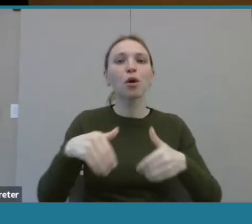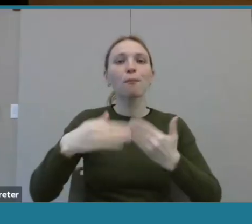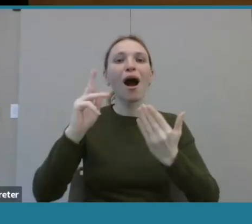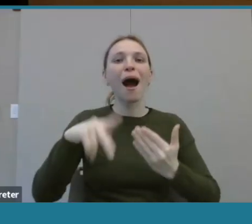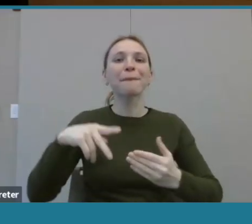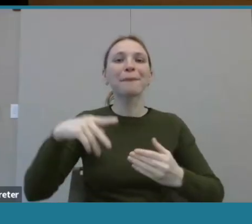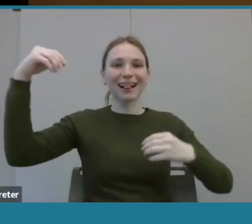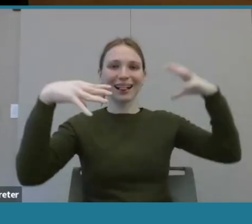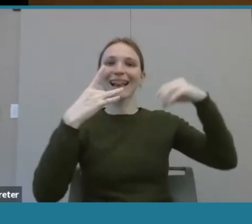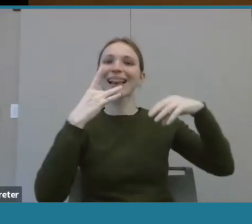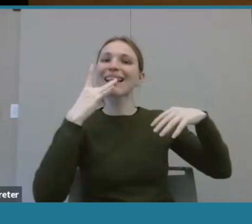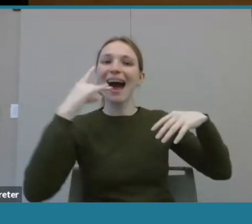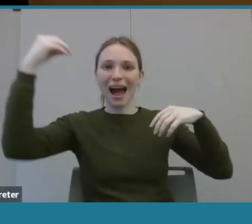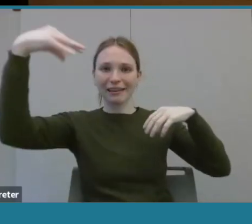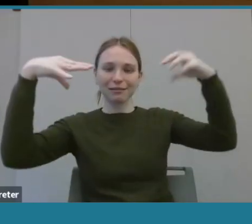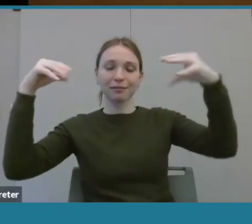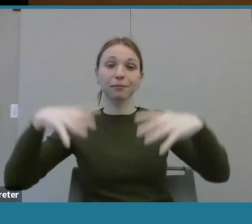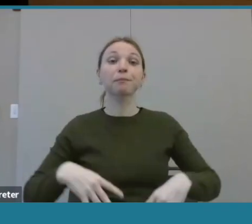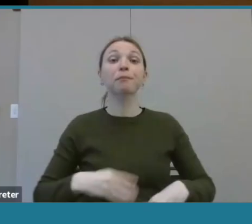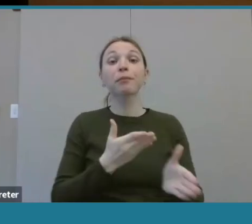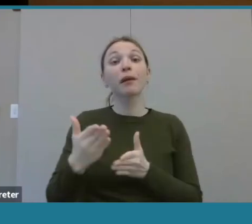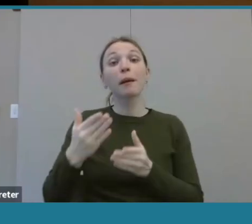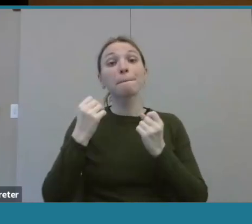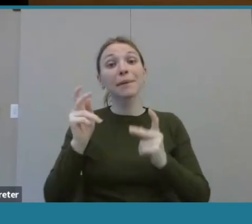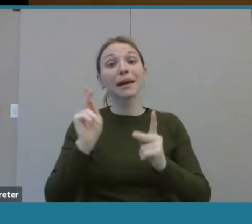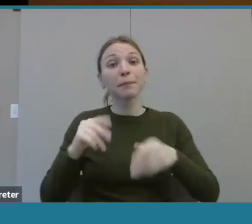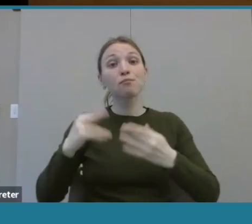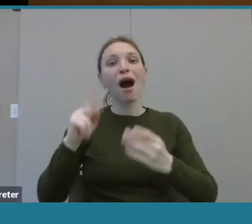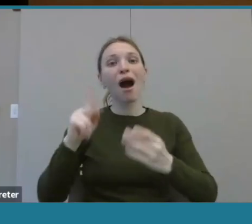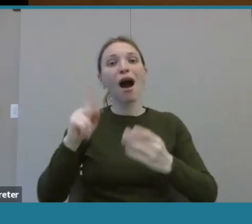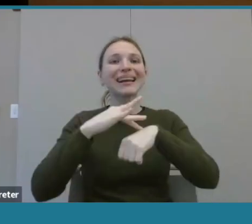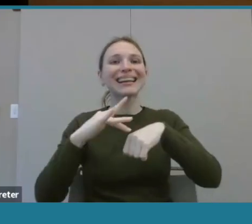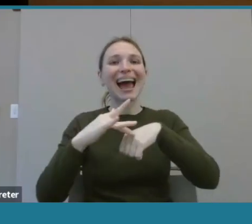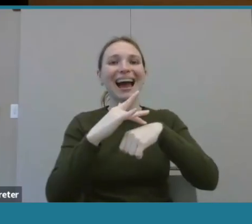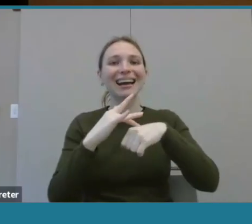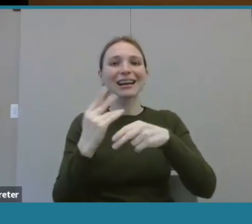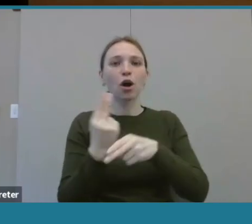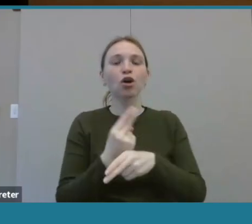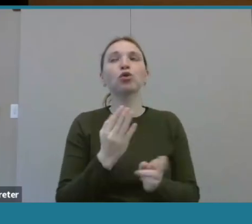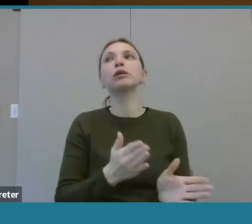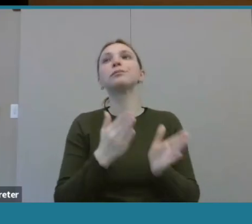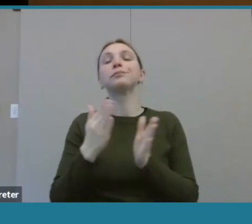A lot of people brought up tactile use of things in interpretation. A lot of people brought up plain language in information.